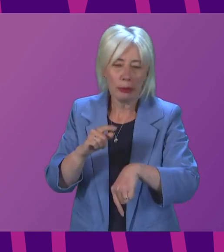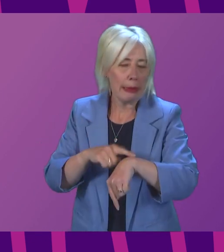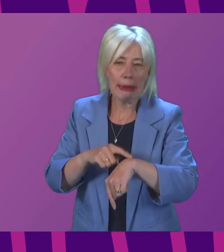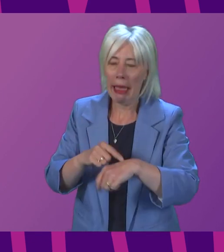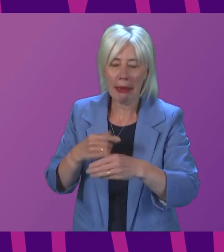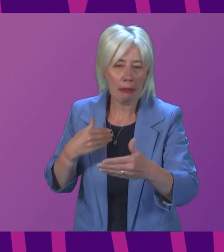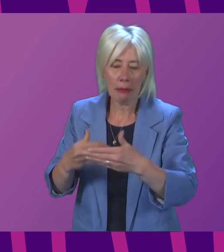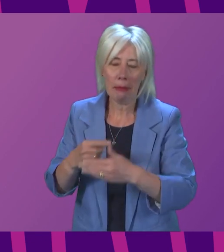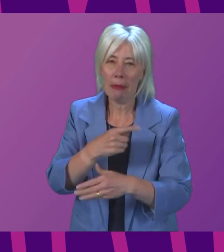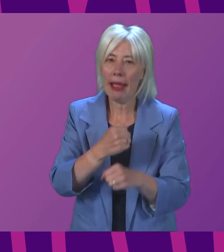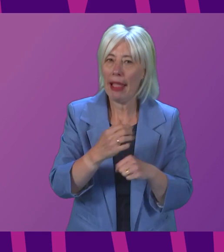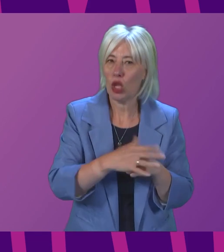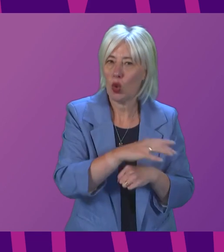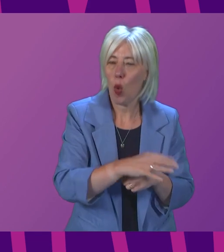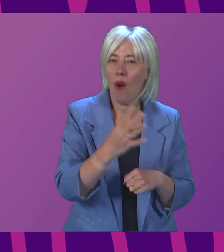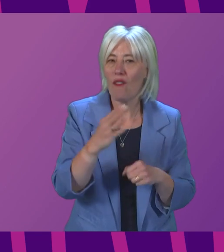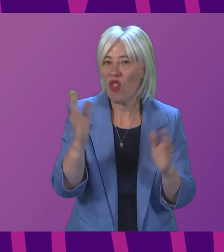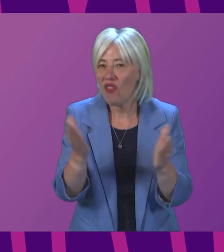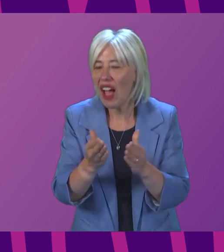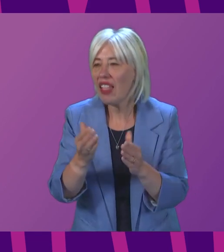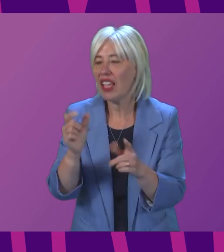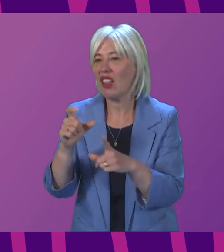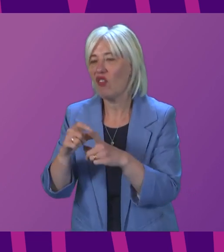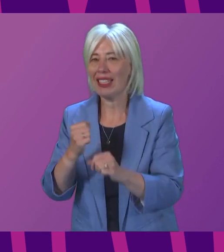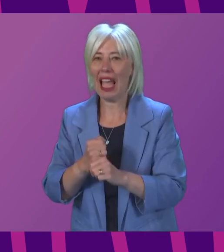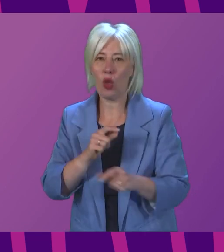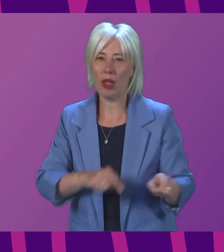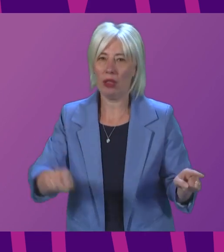In Glasgow, Forth Valley and Dumfries and Galloway, the figure is more like half.